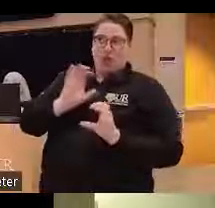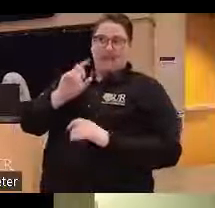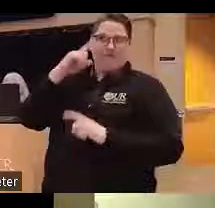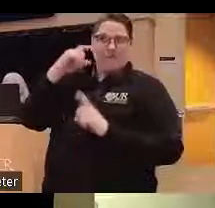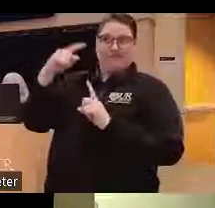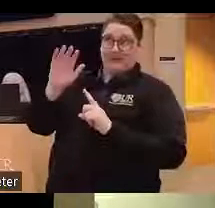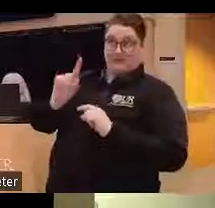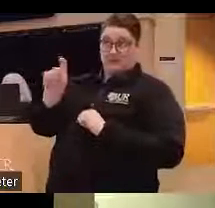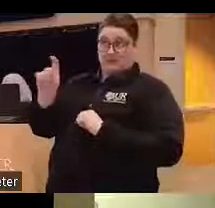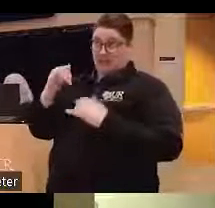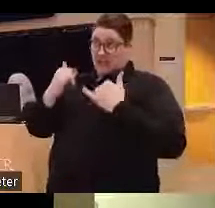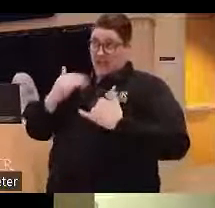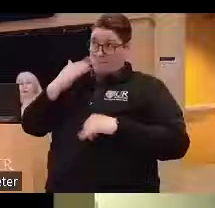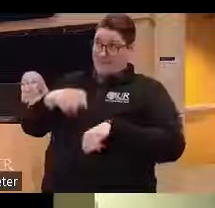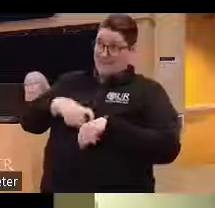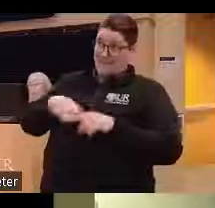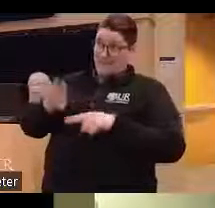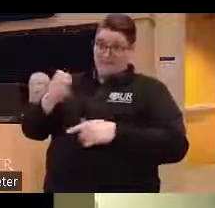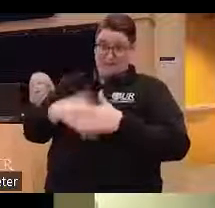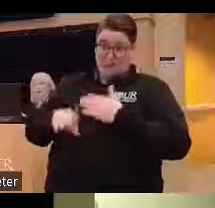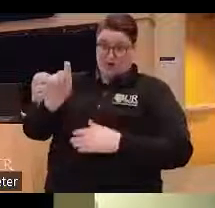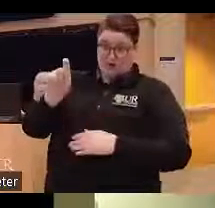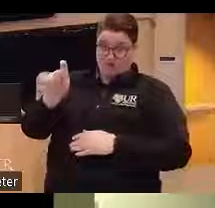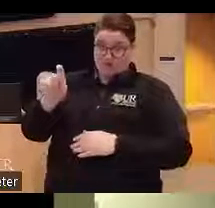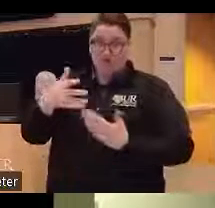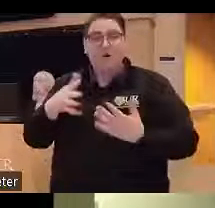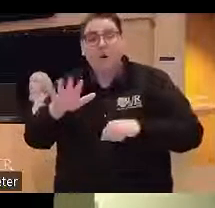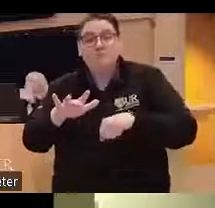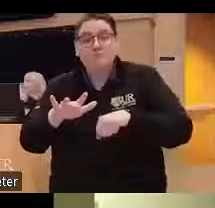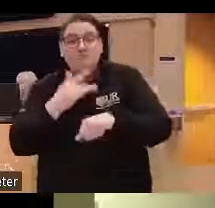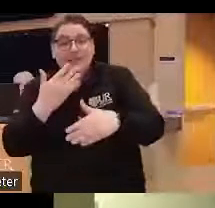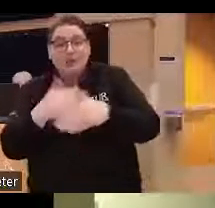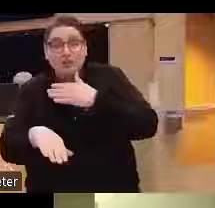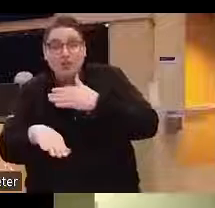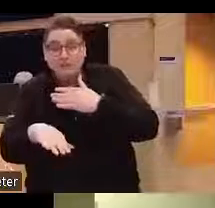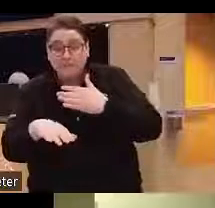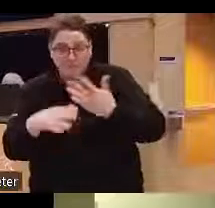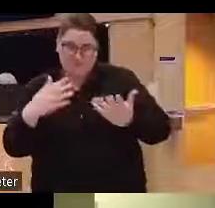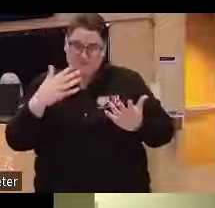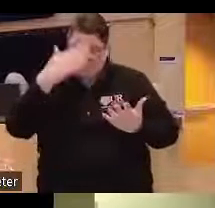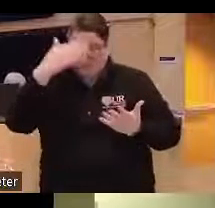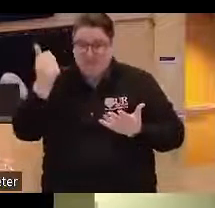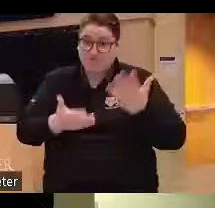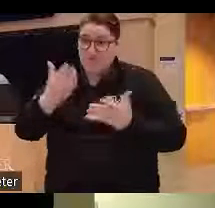be born the pre-term birth is because it might be pretty dangerous for that 9month pregnant mother